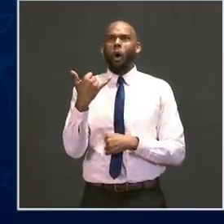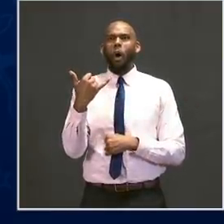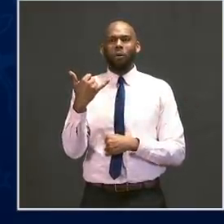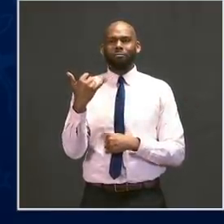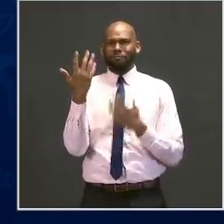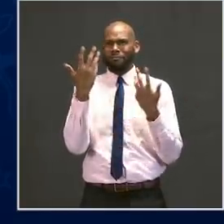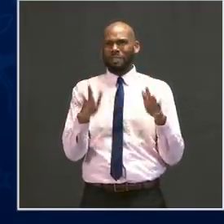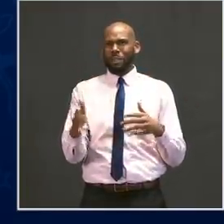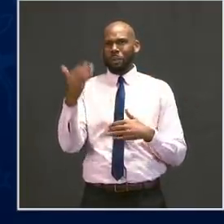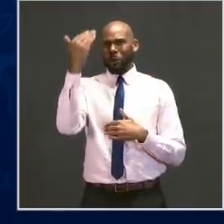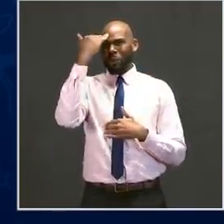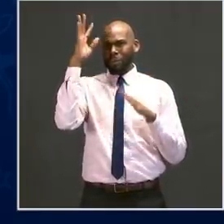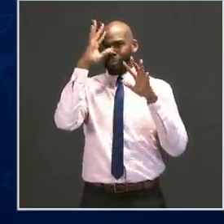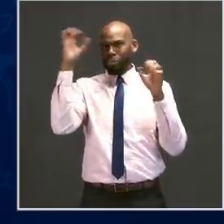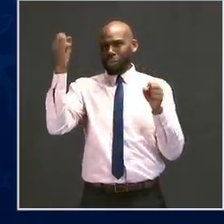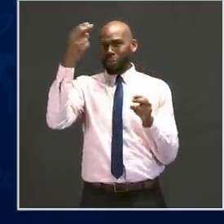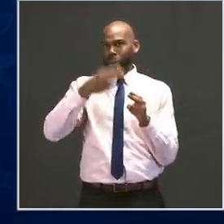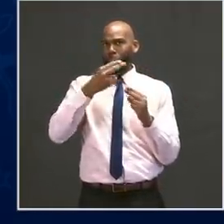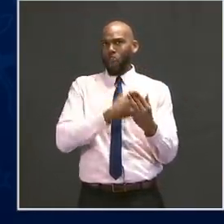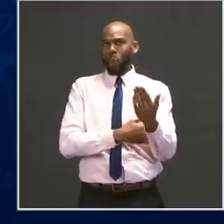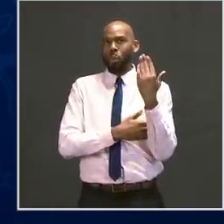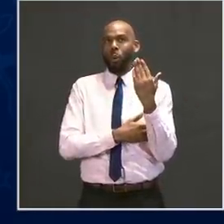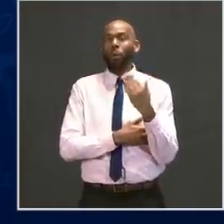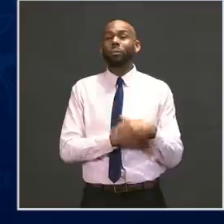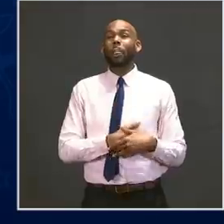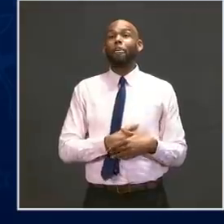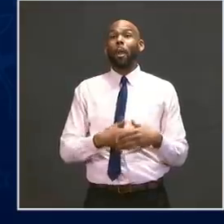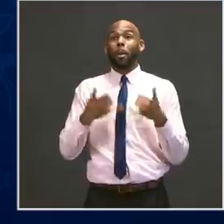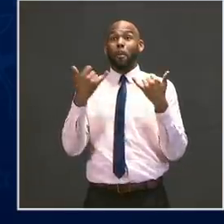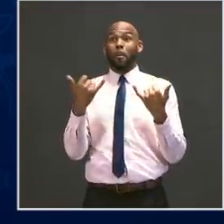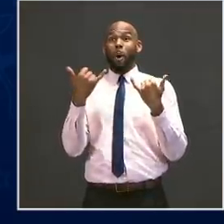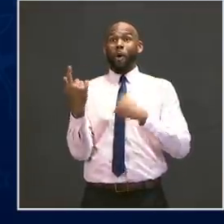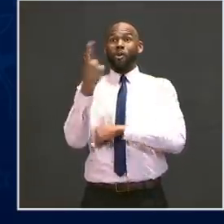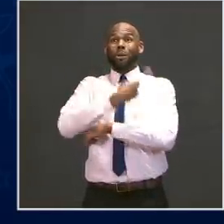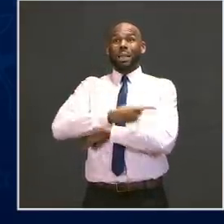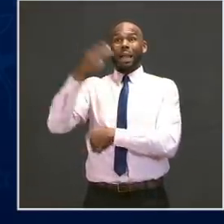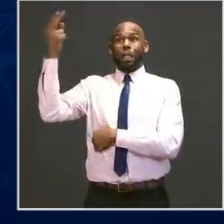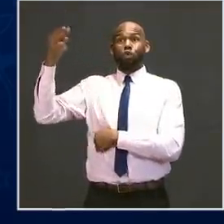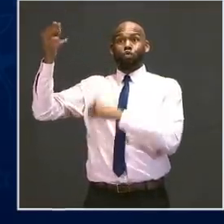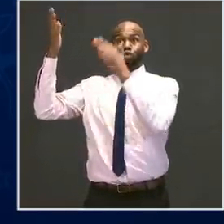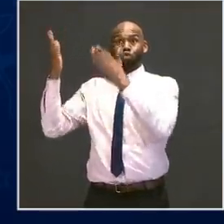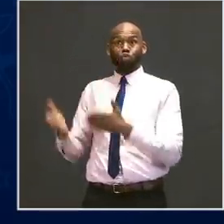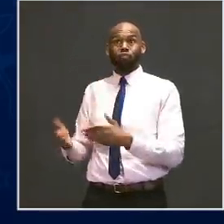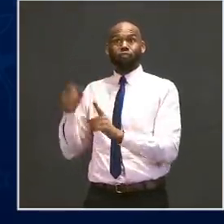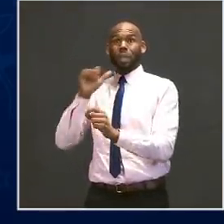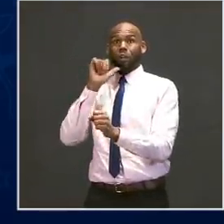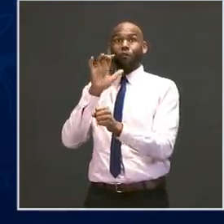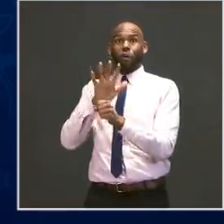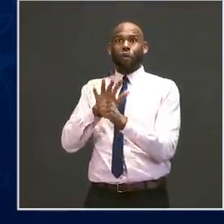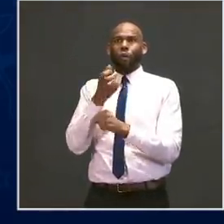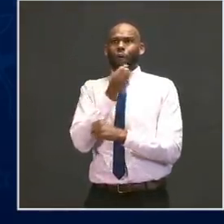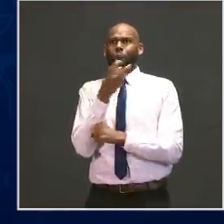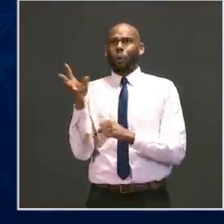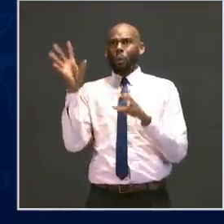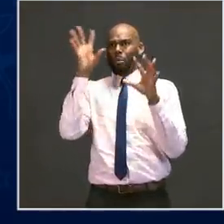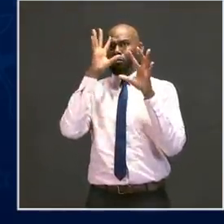And as -- modern-day historians can certainly confirm that there are a few presidents who came into this job with more of a history